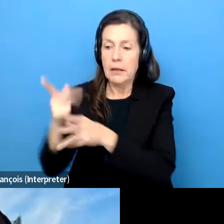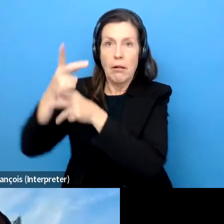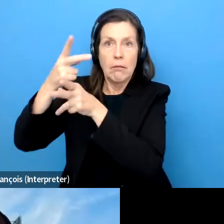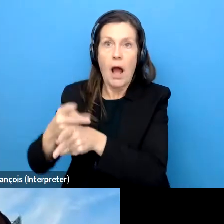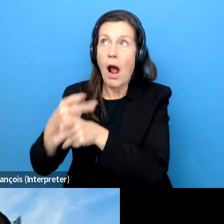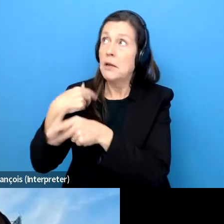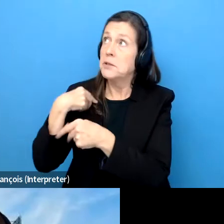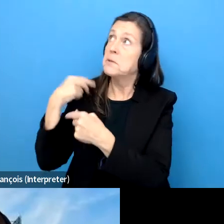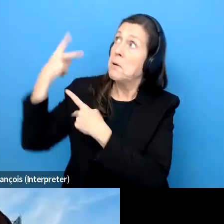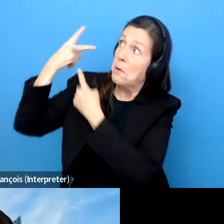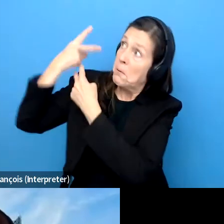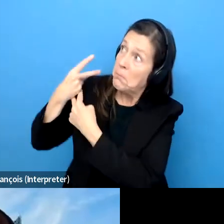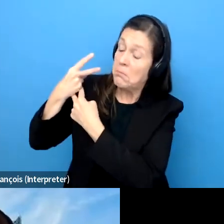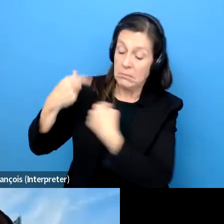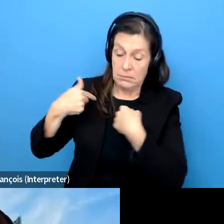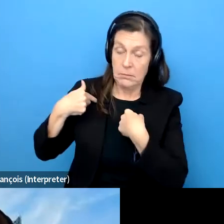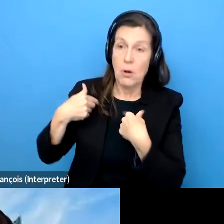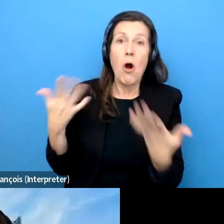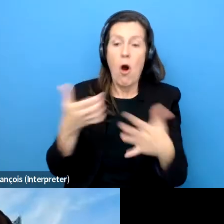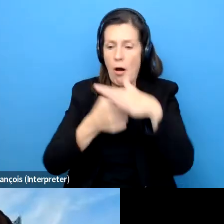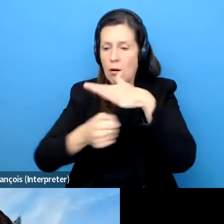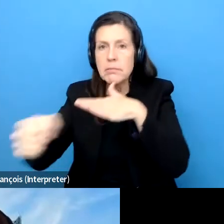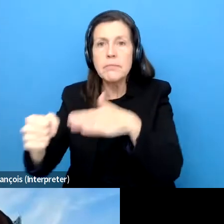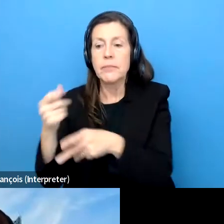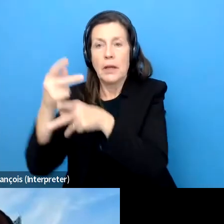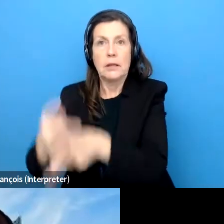or he or she lives in a care homes because of the dependencies.